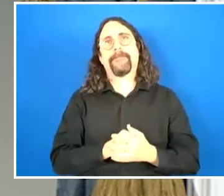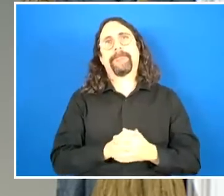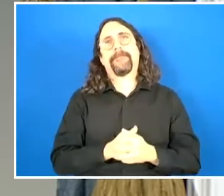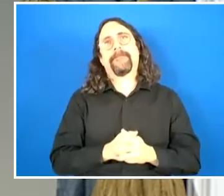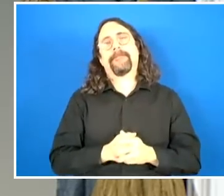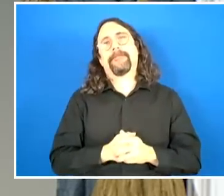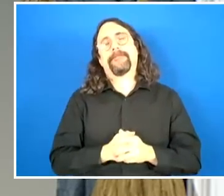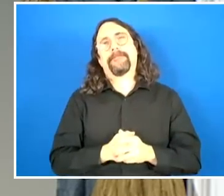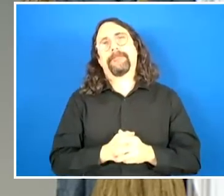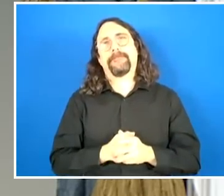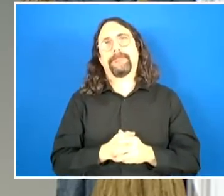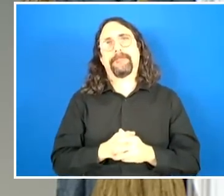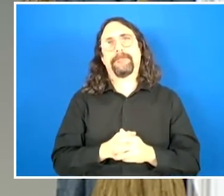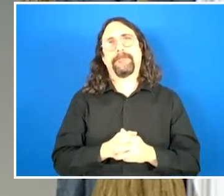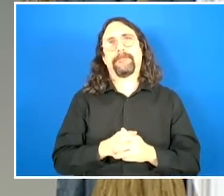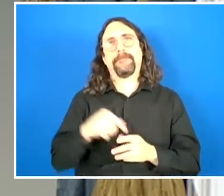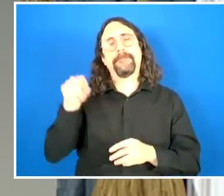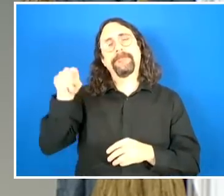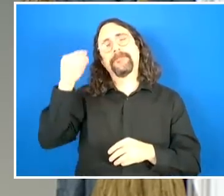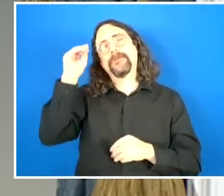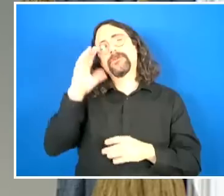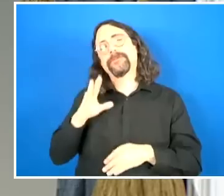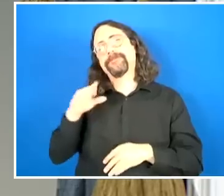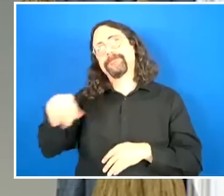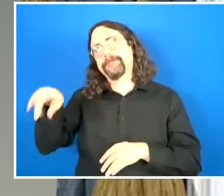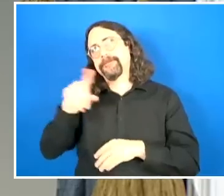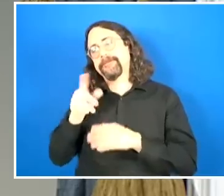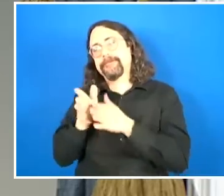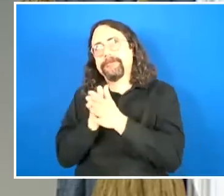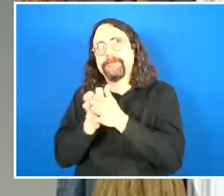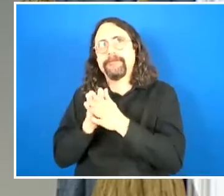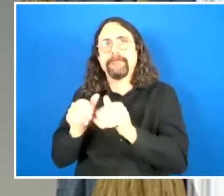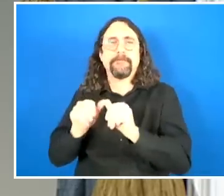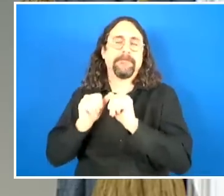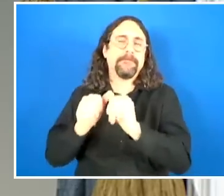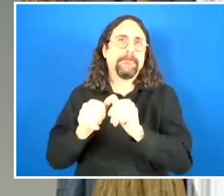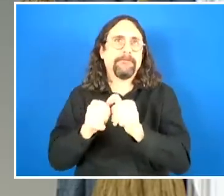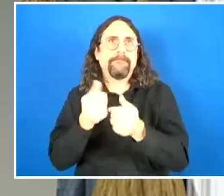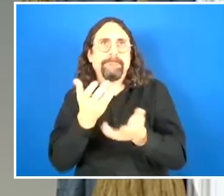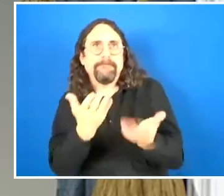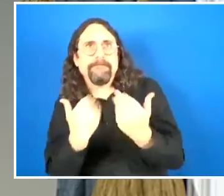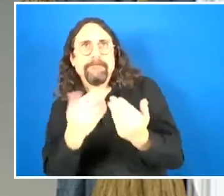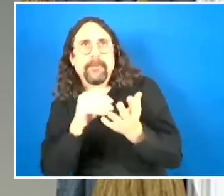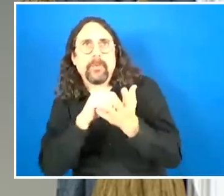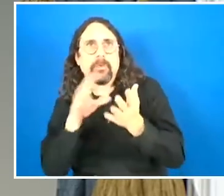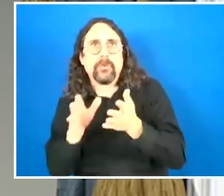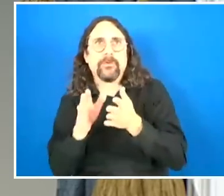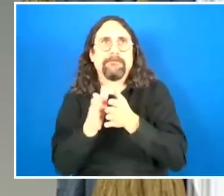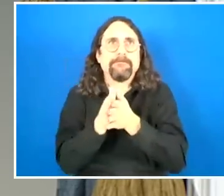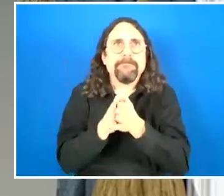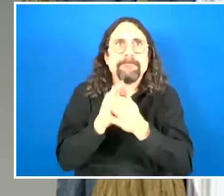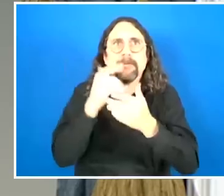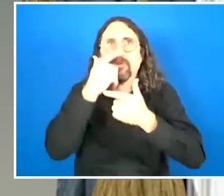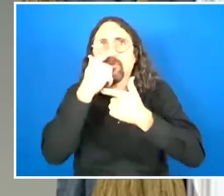RECNIOGZI NGTHE NEEDS AND THE STRENGTHS OF OUR STUDENTS AS WE GO FORWARD.